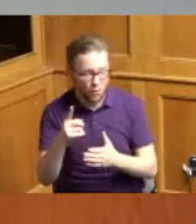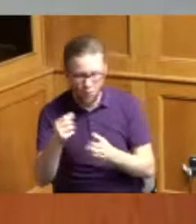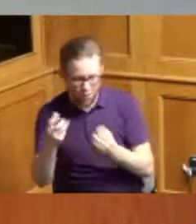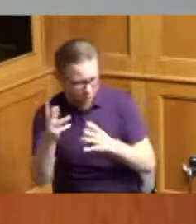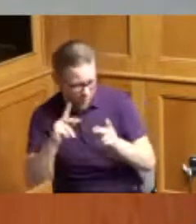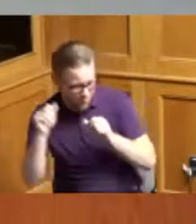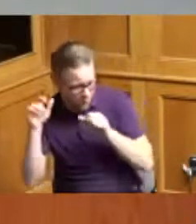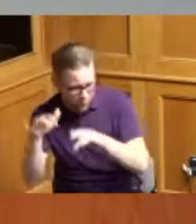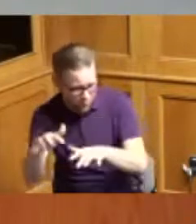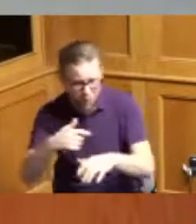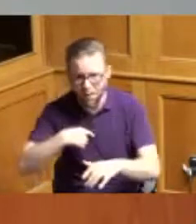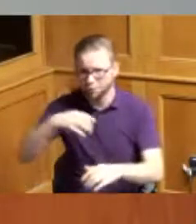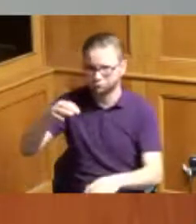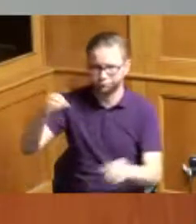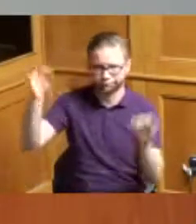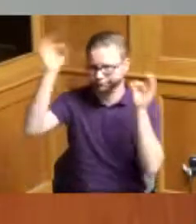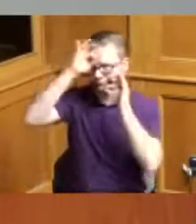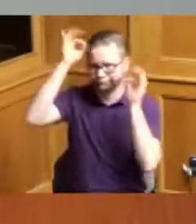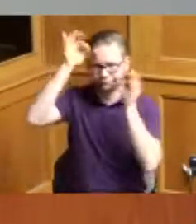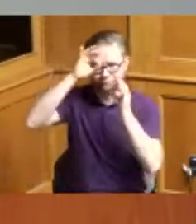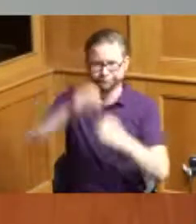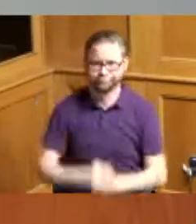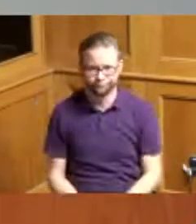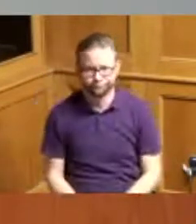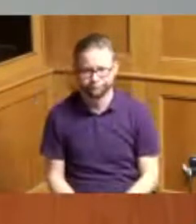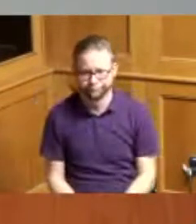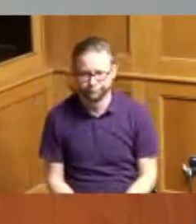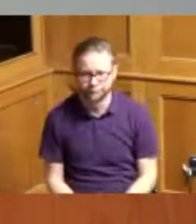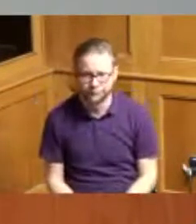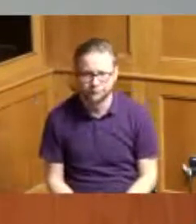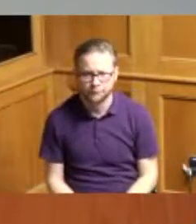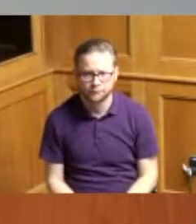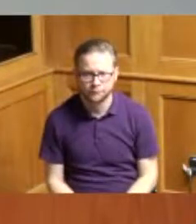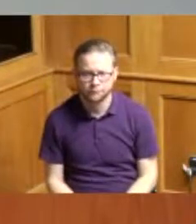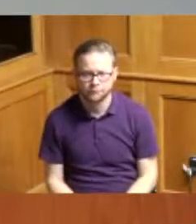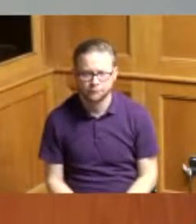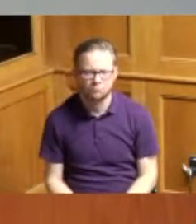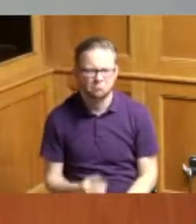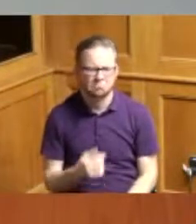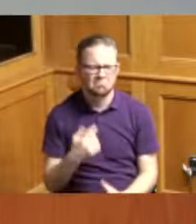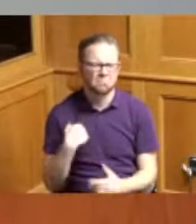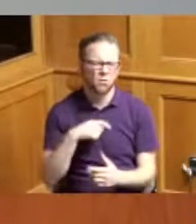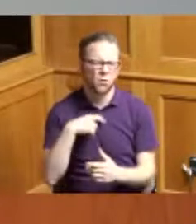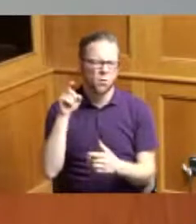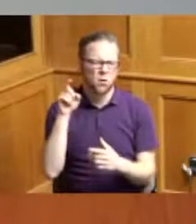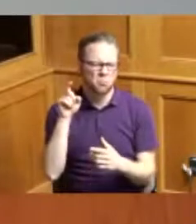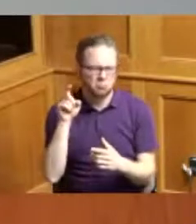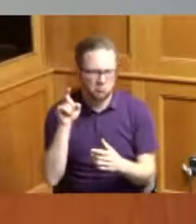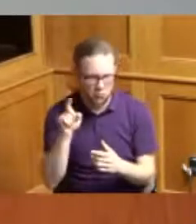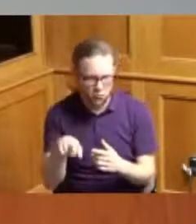just have no idea and so I that that's something I think we should probably have some kind of sense